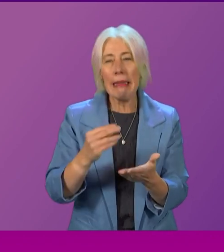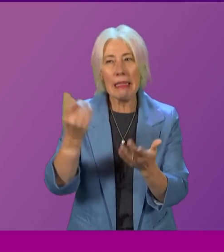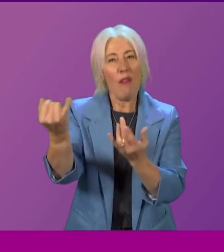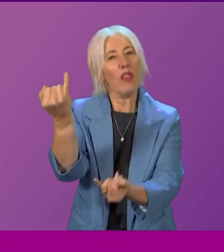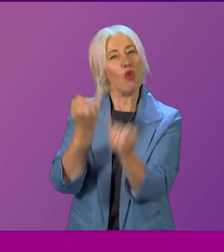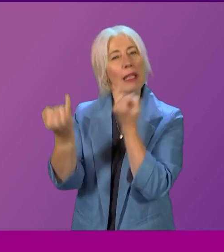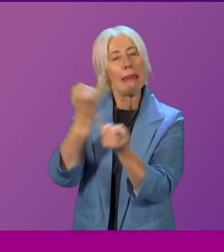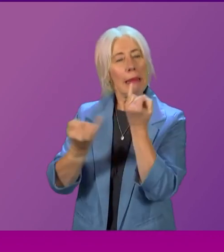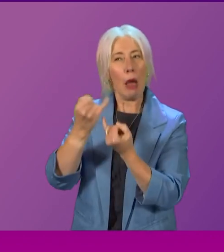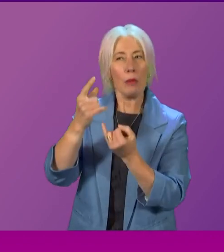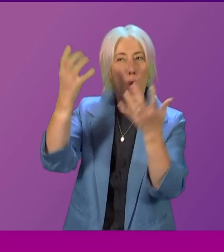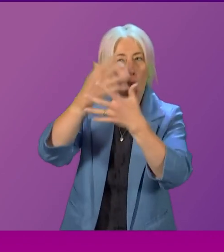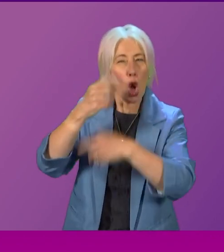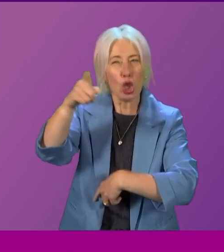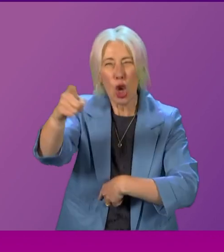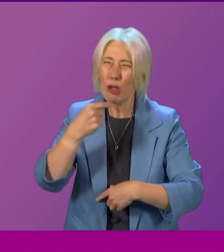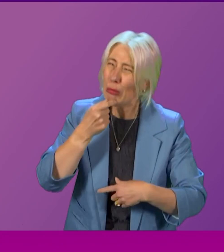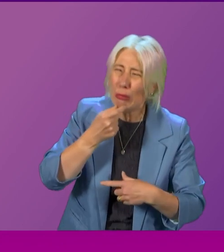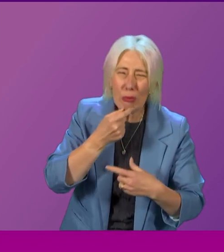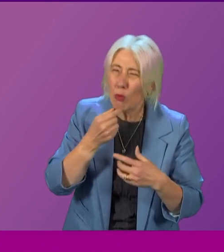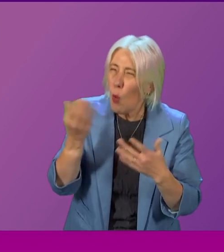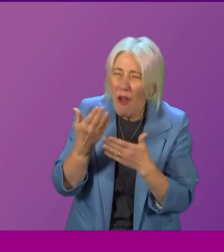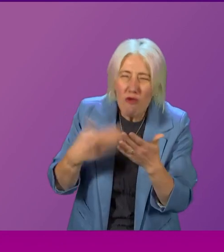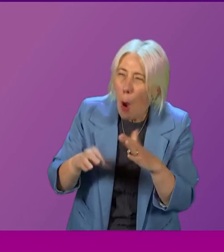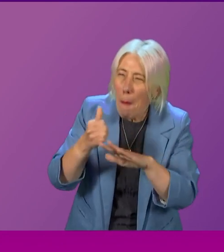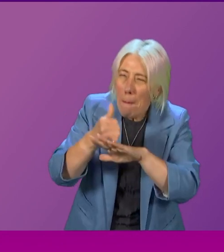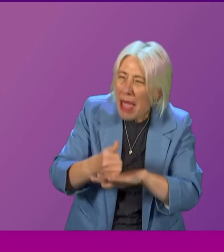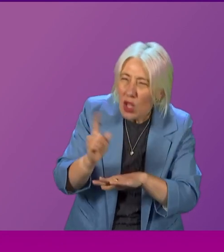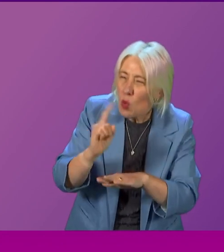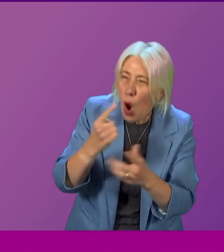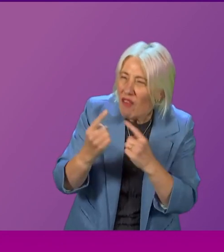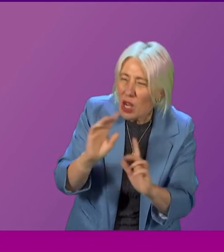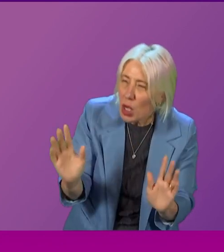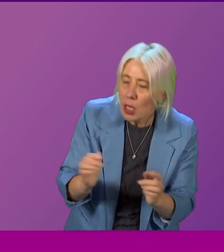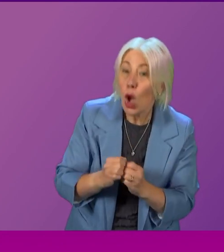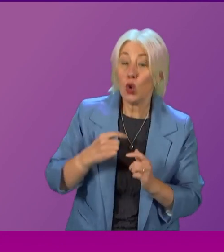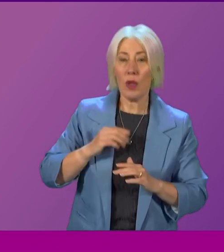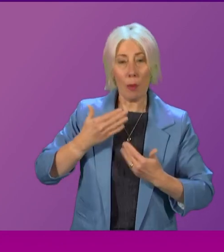criticisms and concerns are not well founded. We will continue to proceed carefully.